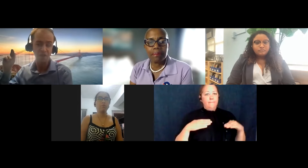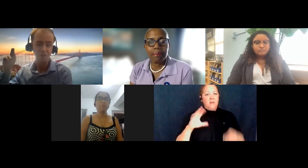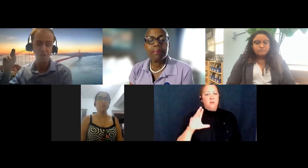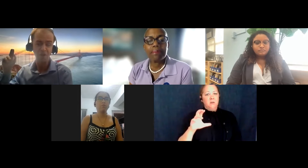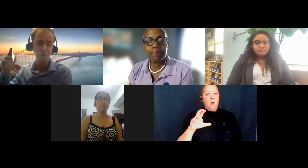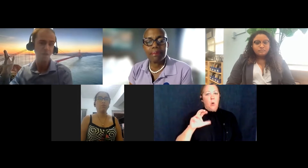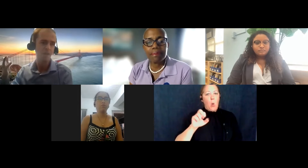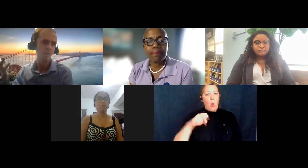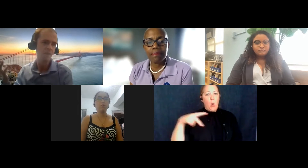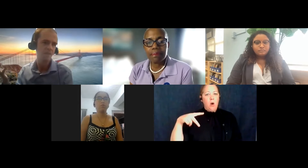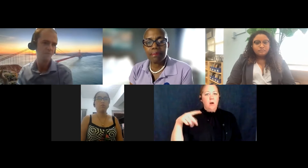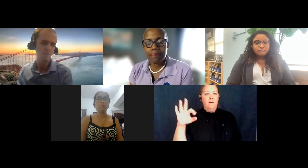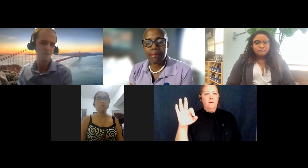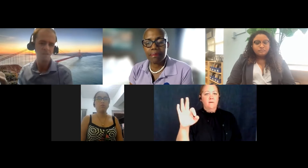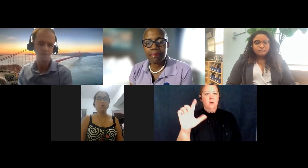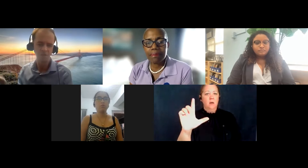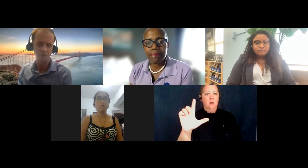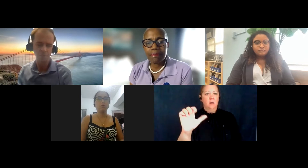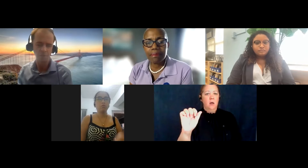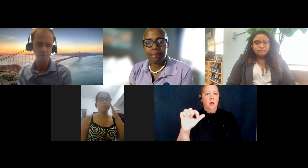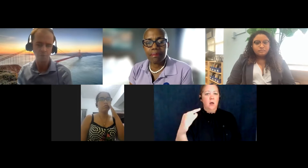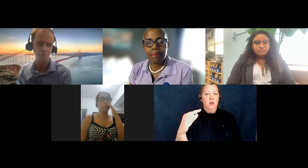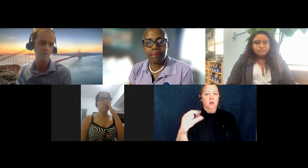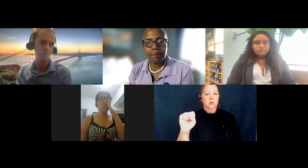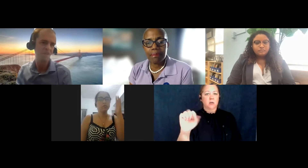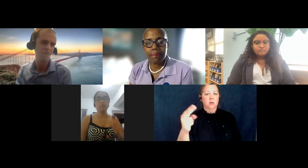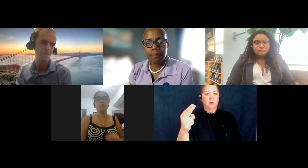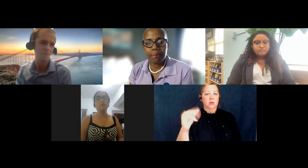including young people with limited experience or those building their skills.